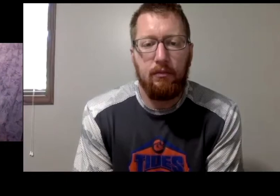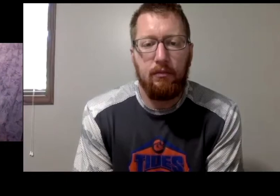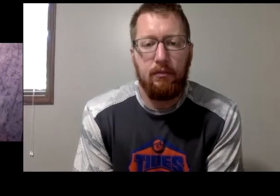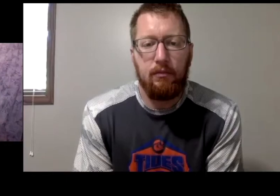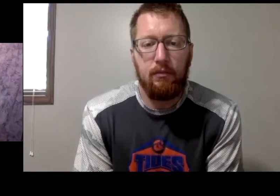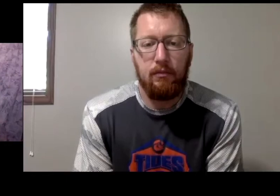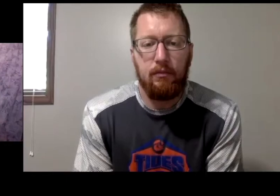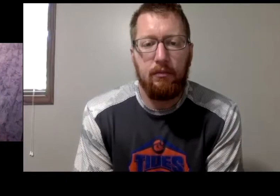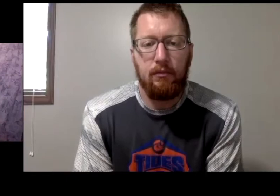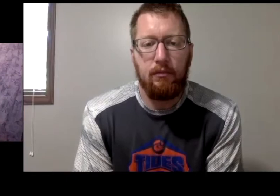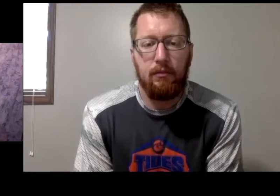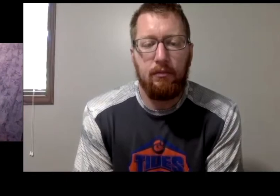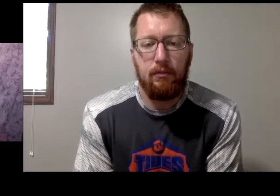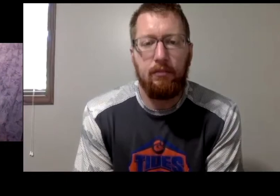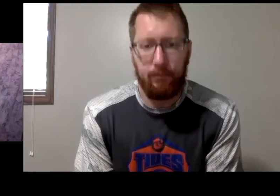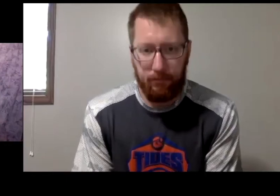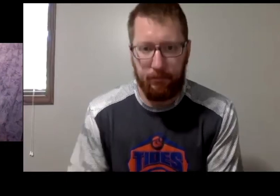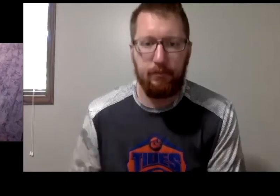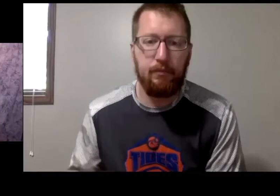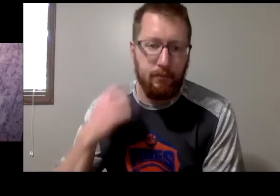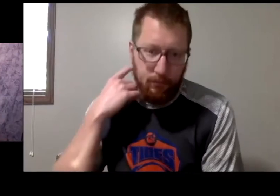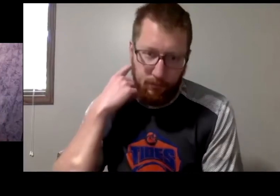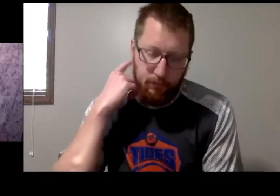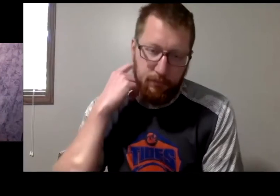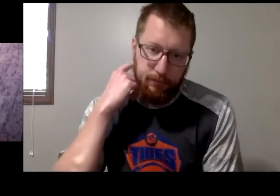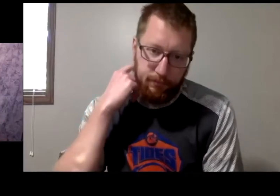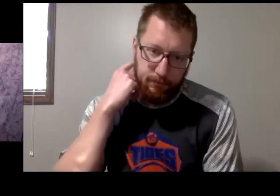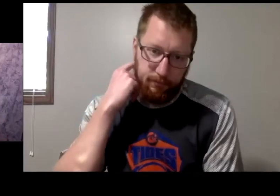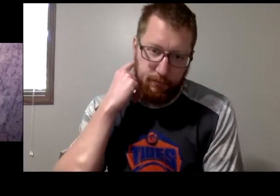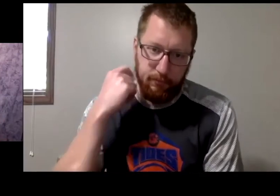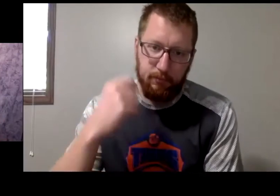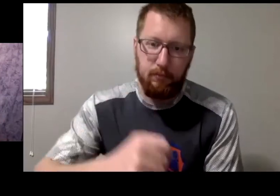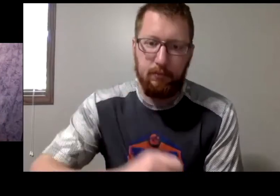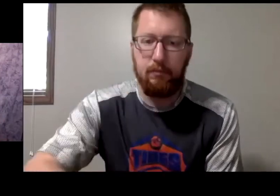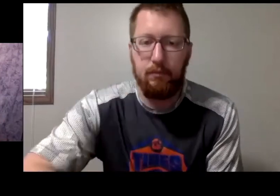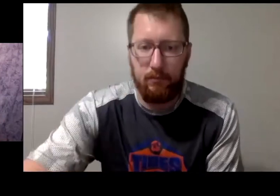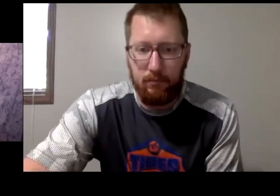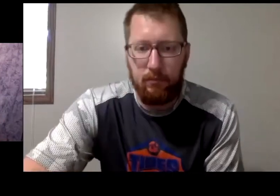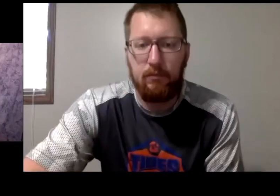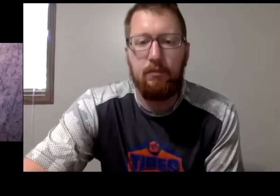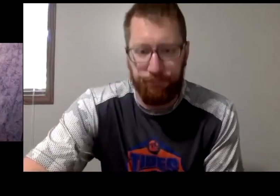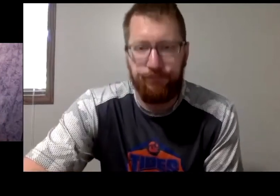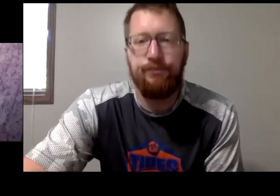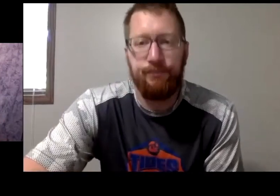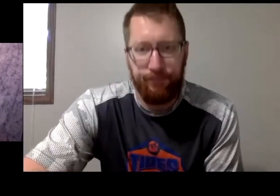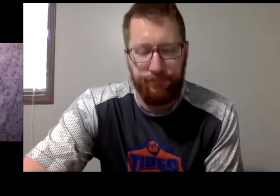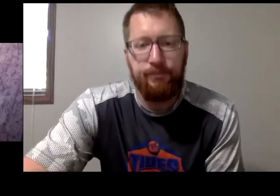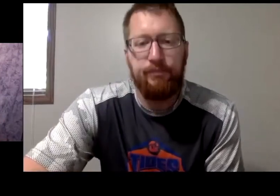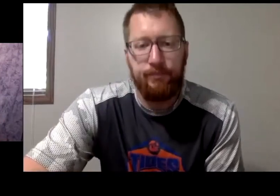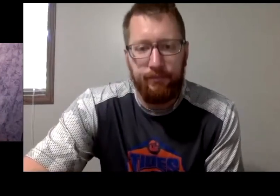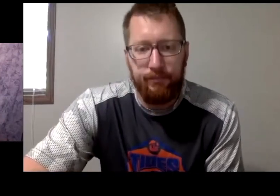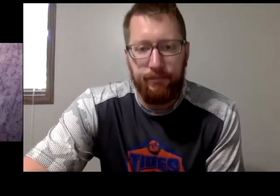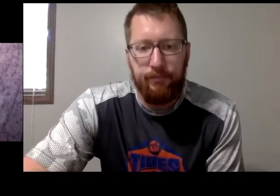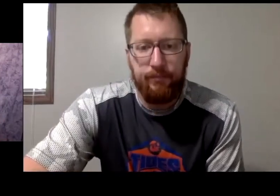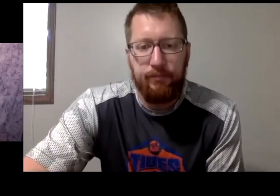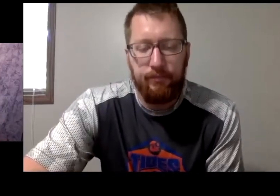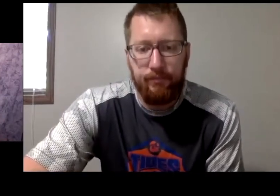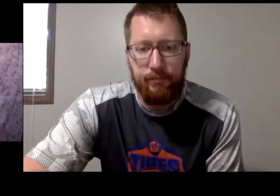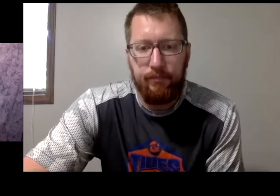And it was shown how prevalent CTE is in those players. So I feel like the, the NFL has kinda shifted.